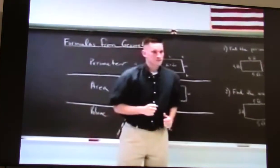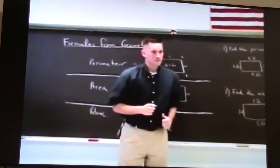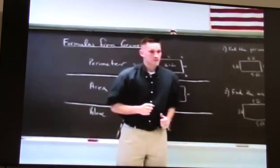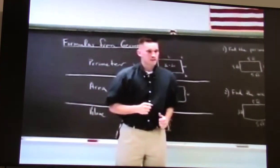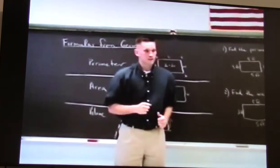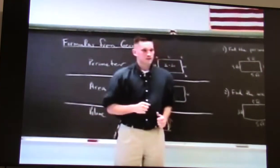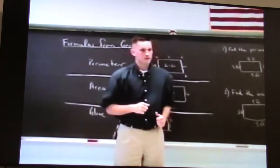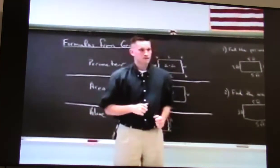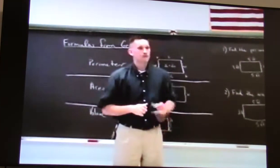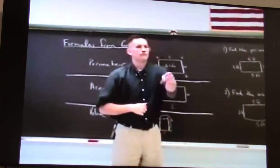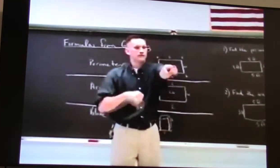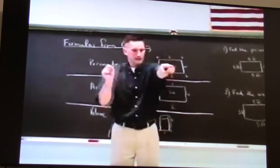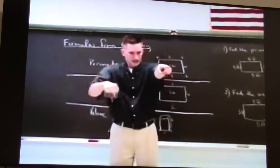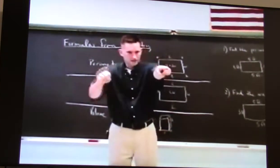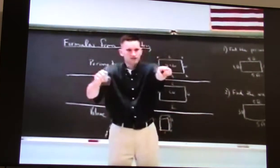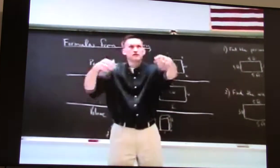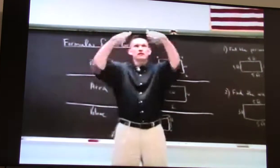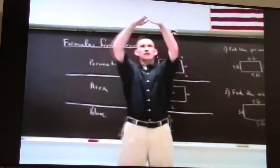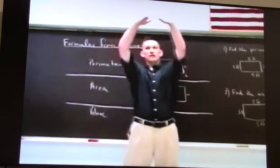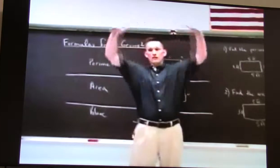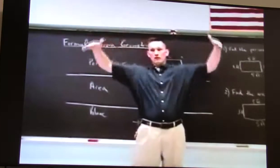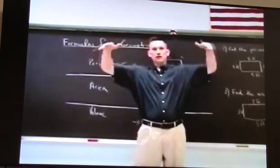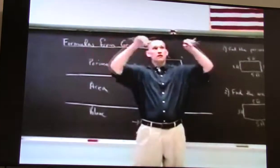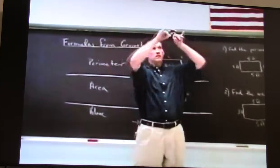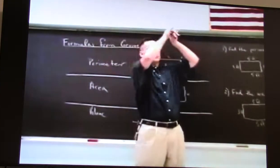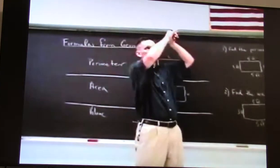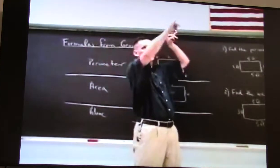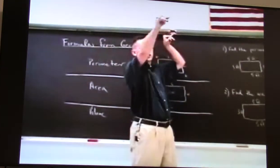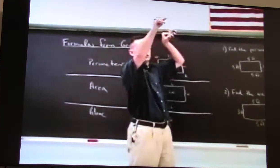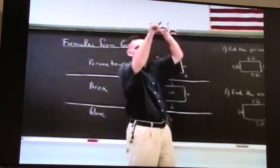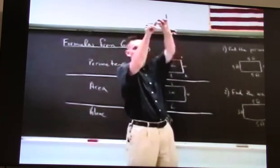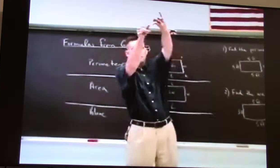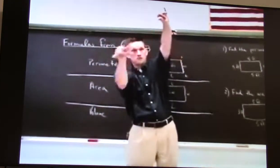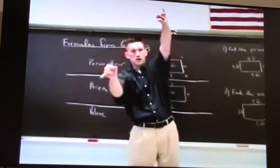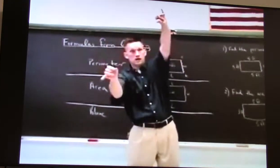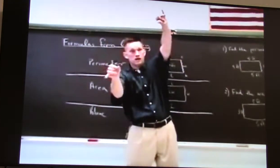there. So if you have the tiles, then you'd also need to know the different little areas for